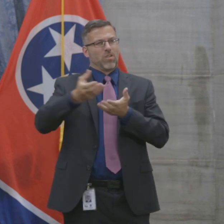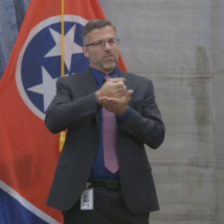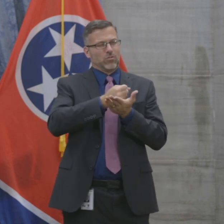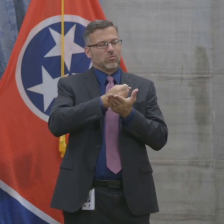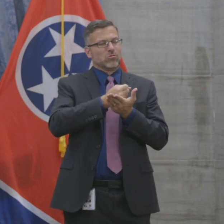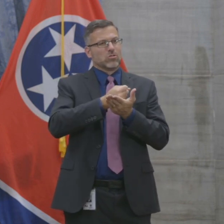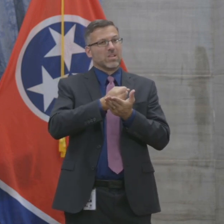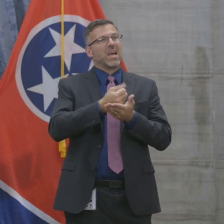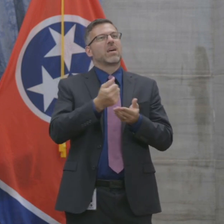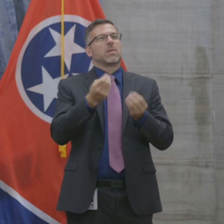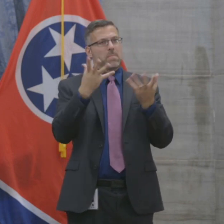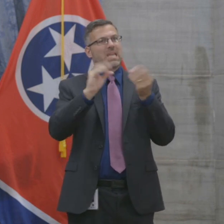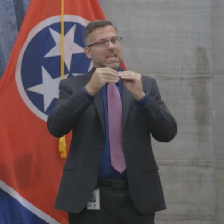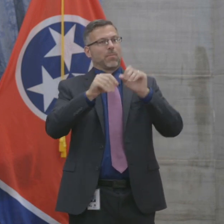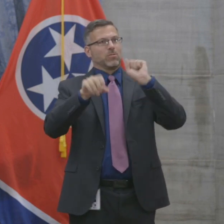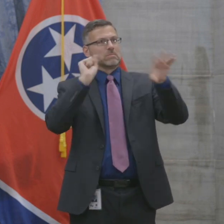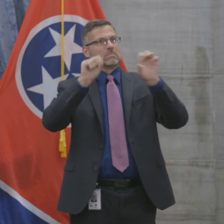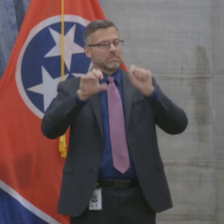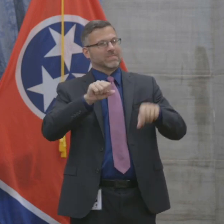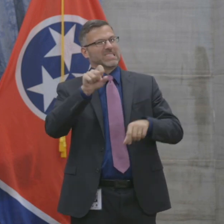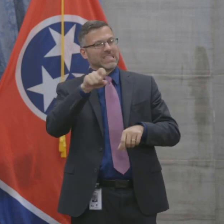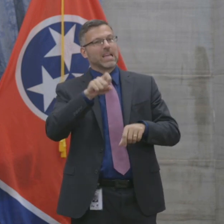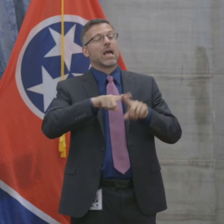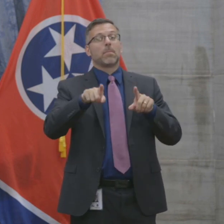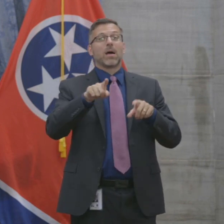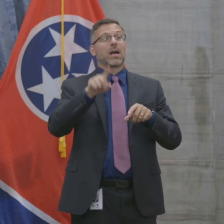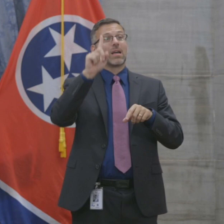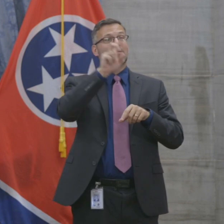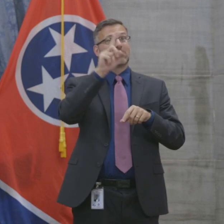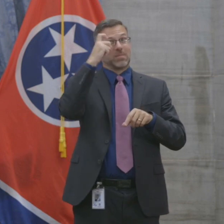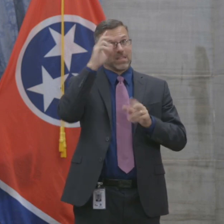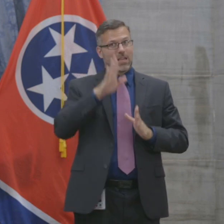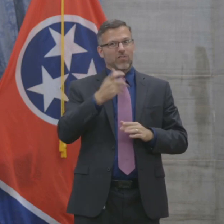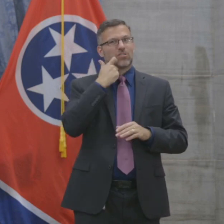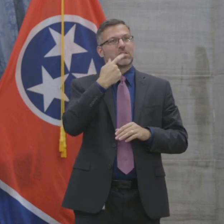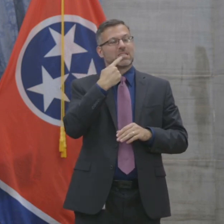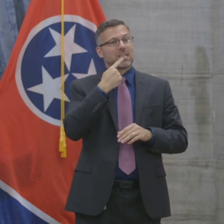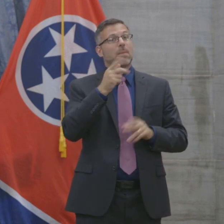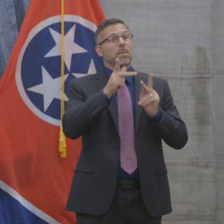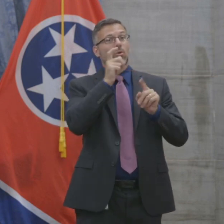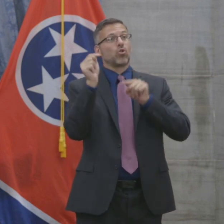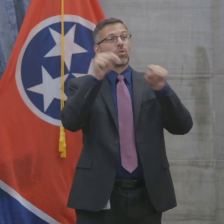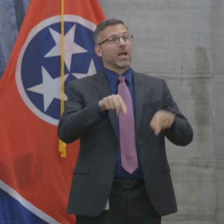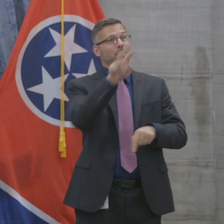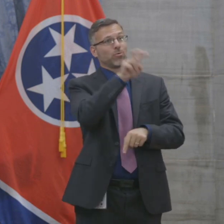domestic and international travel spending, making it a decade of growth in Tennessee tourism.